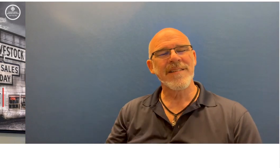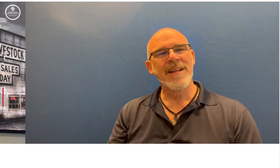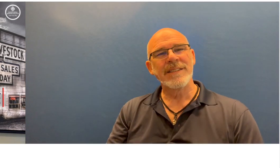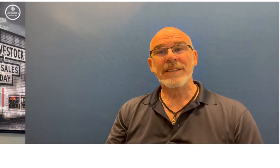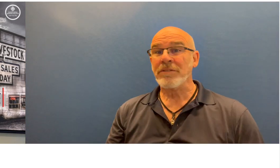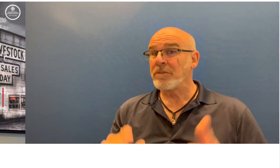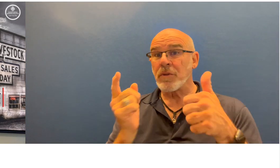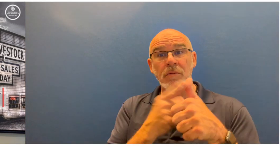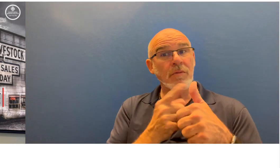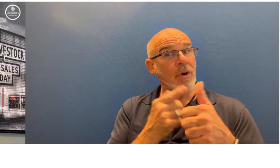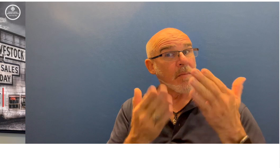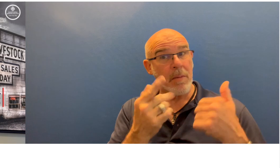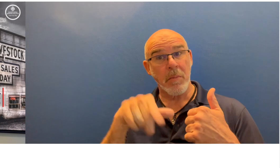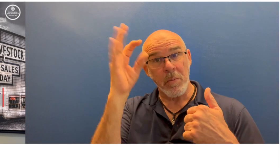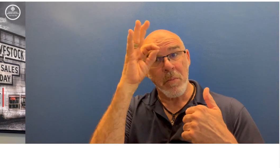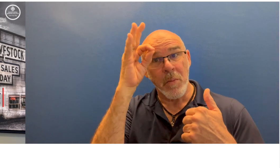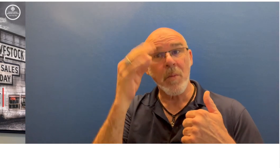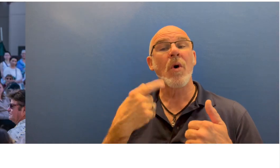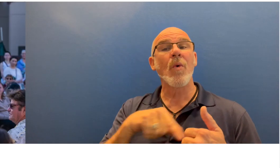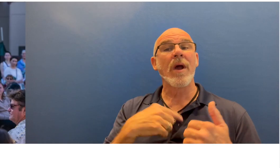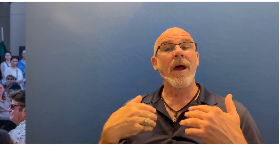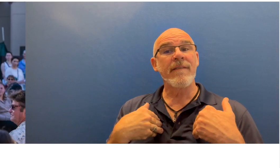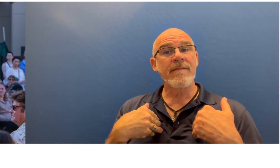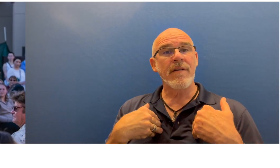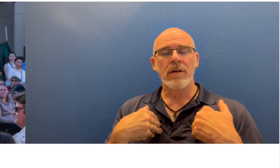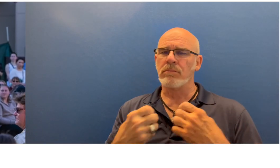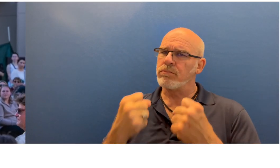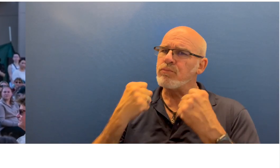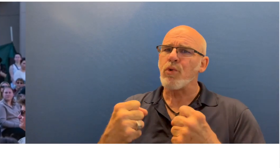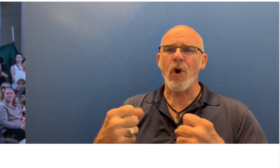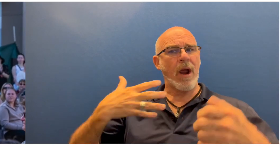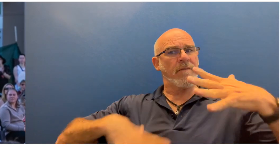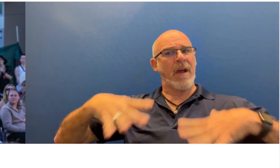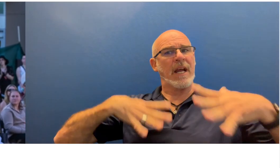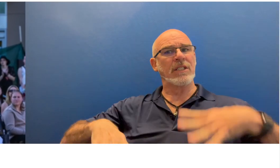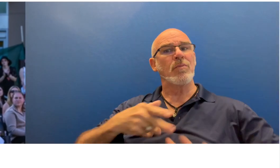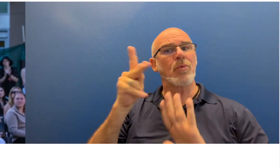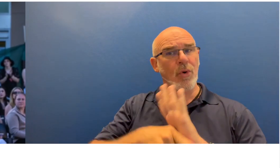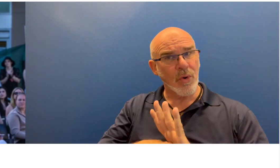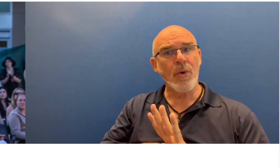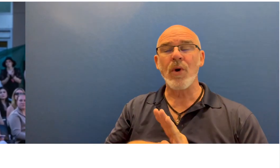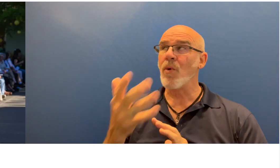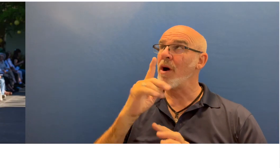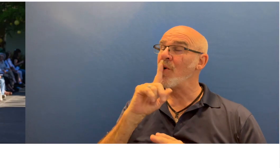One that you may not know, is that we have a rigorous Fashion Program. So really exciting,